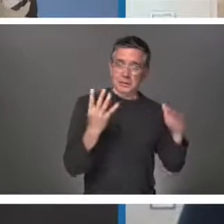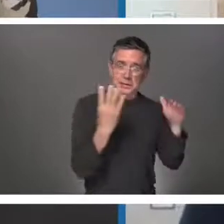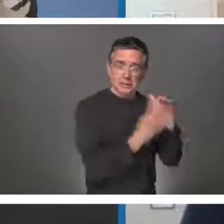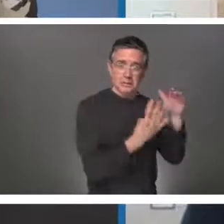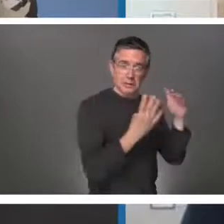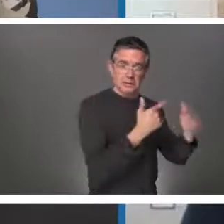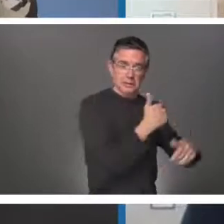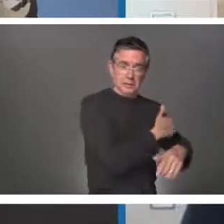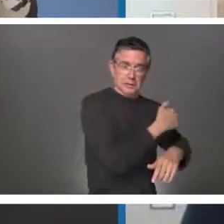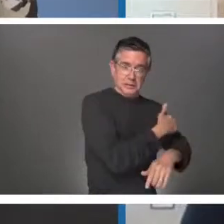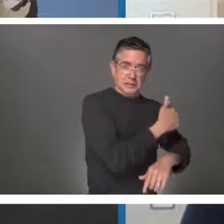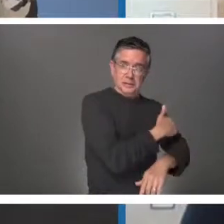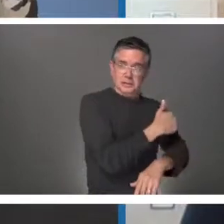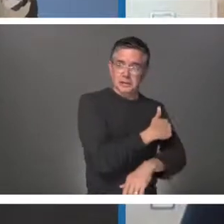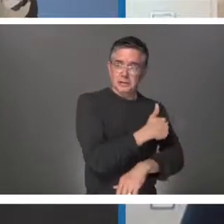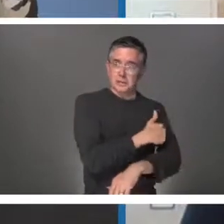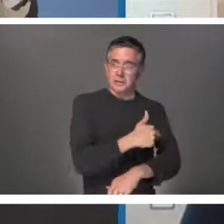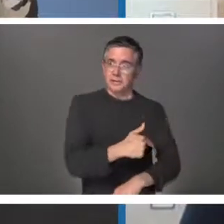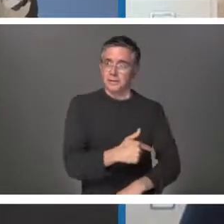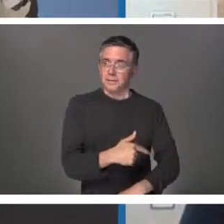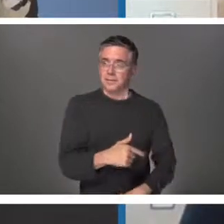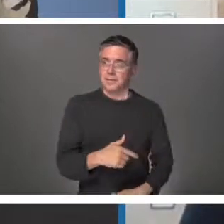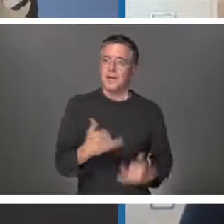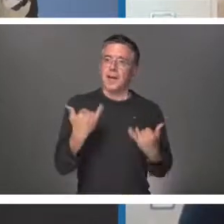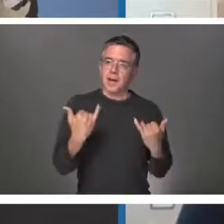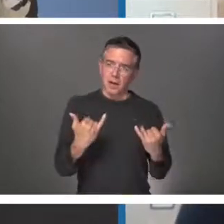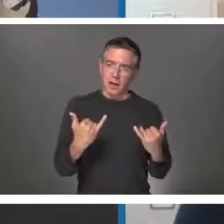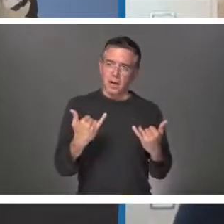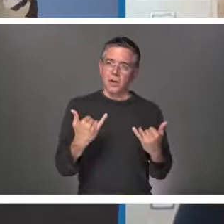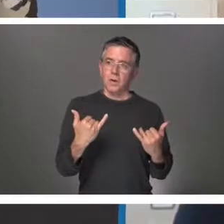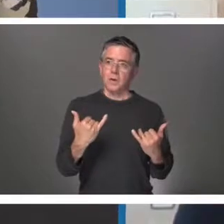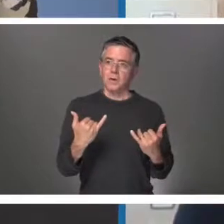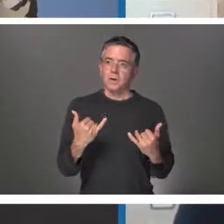And then we continue now to be available to help.